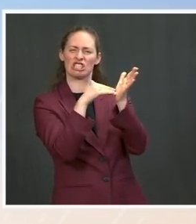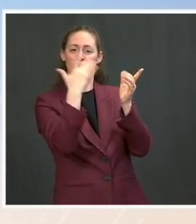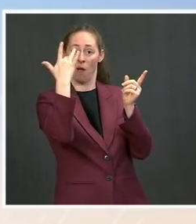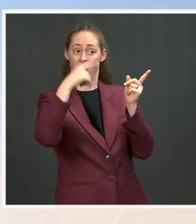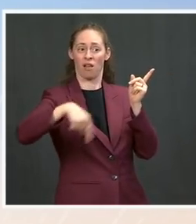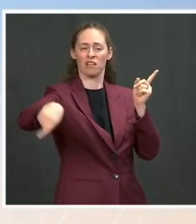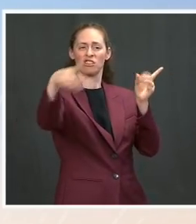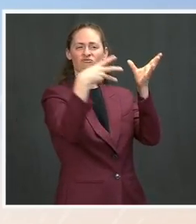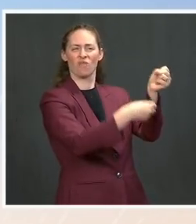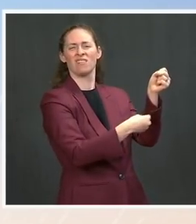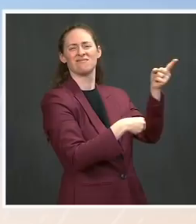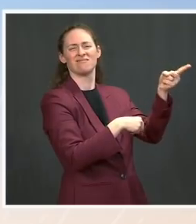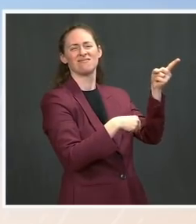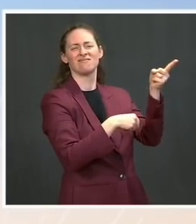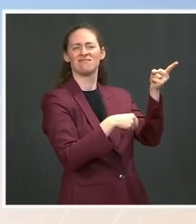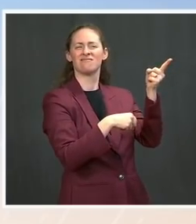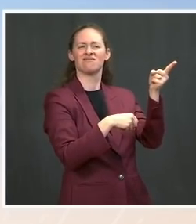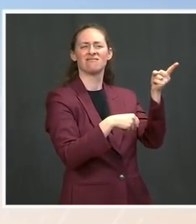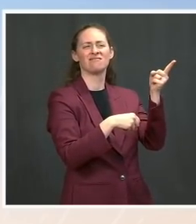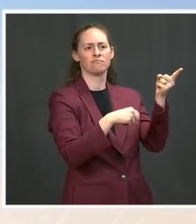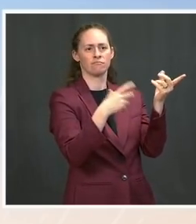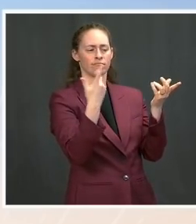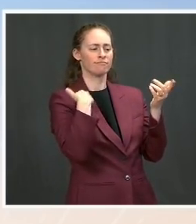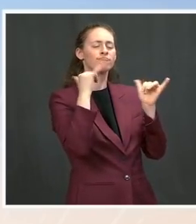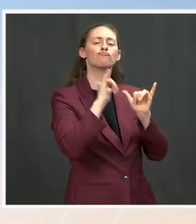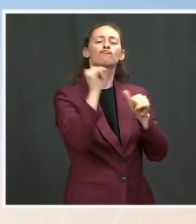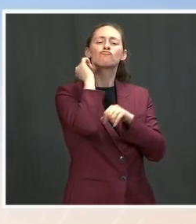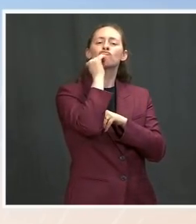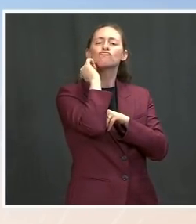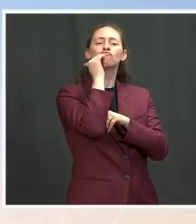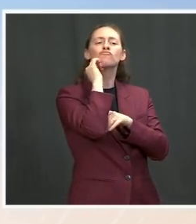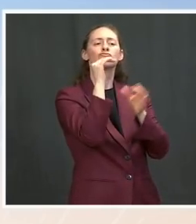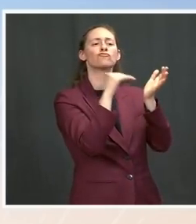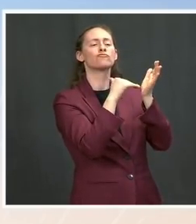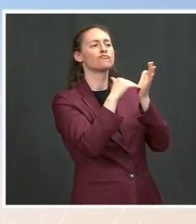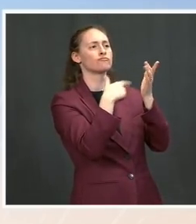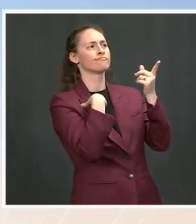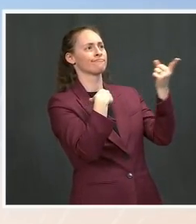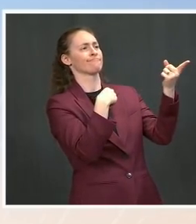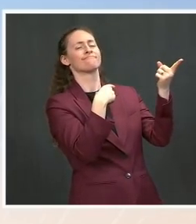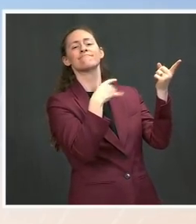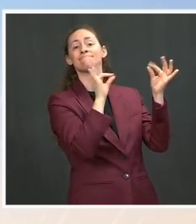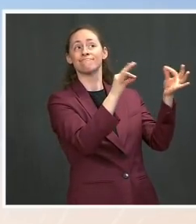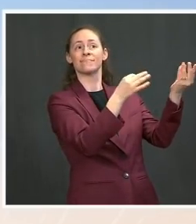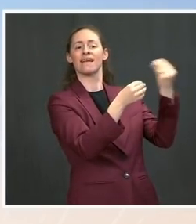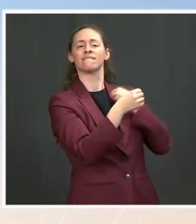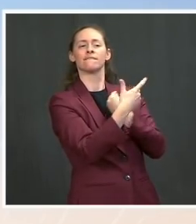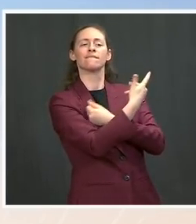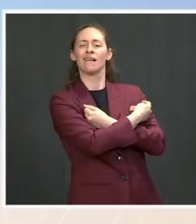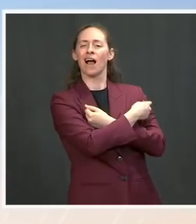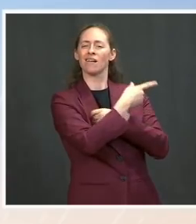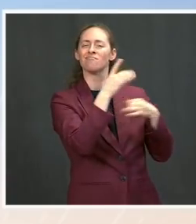that that is an easy place to do vaccinations. So, there are certain parts of the country or certain communities where we still have mass vaccination sites,